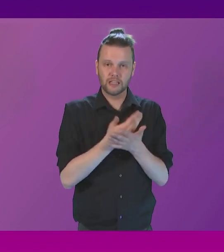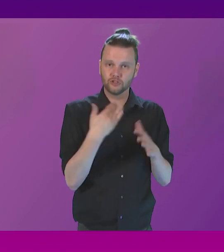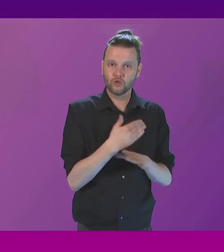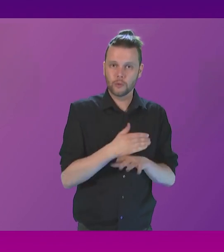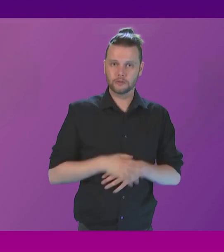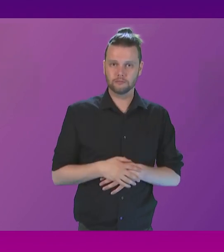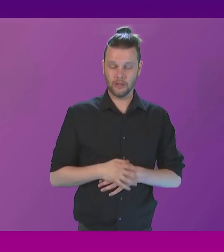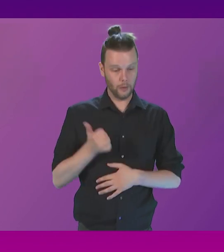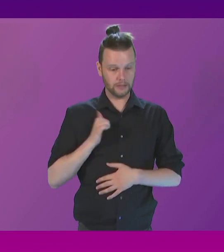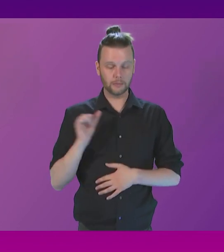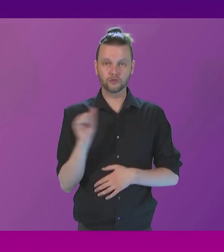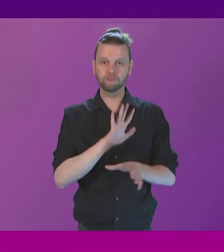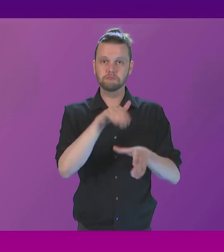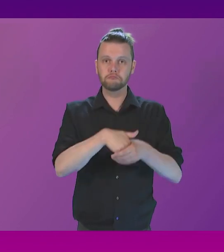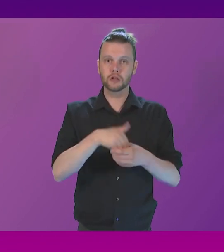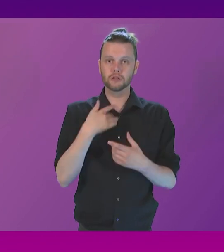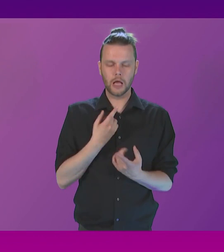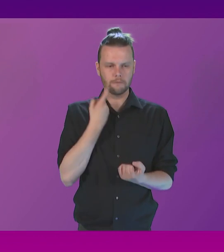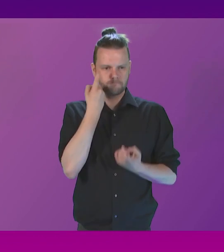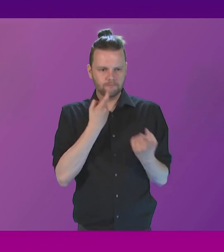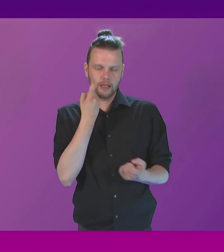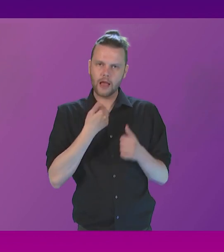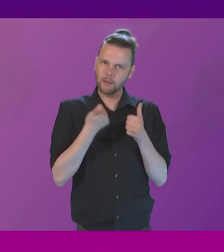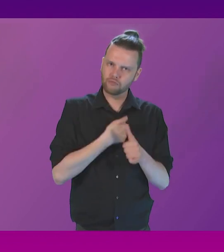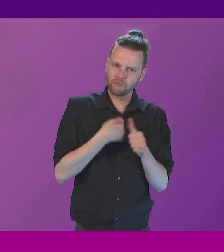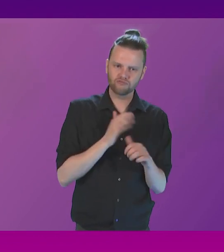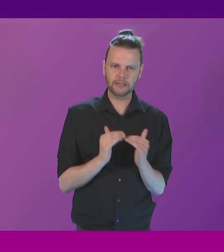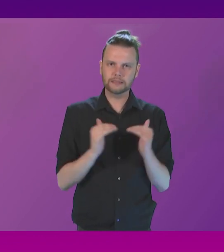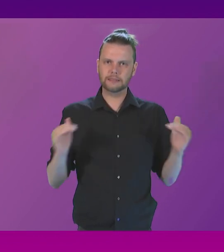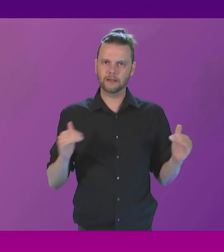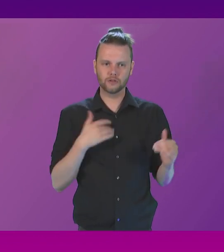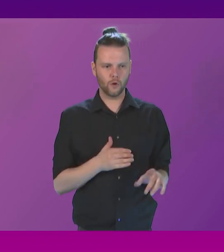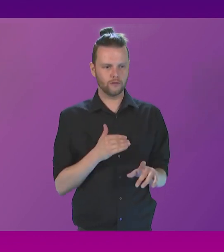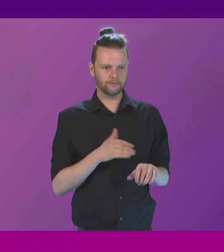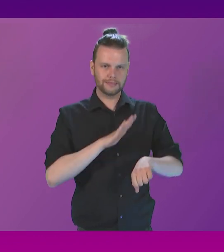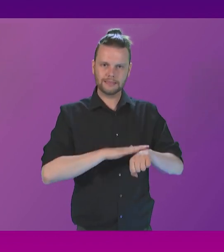that to include a very carefully considered and appropriate standard of notice period to enable